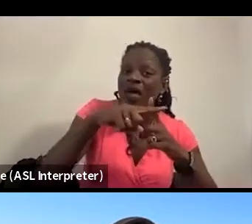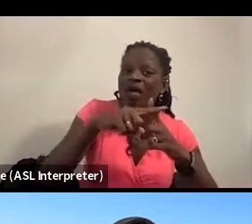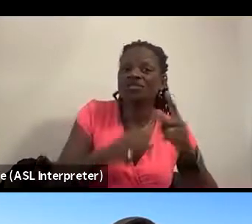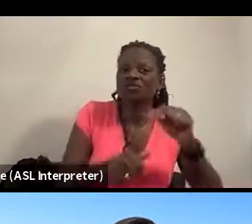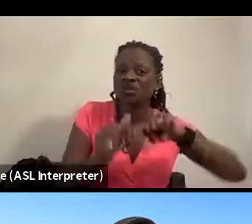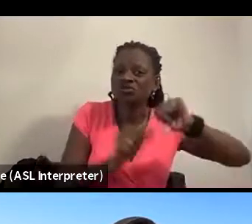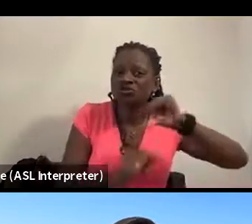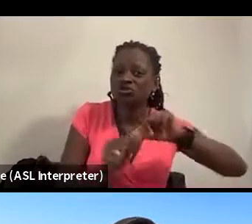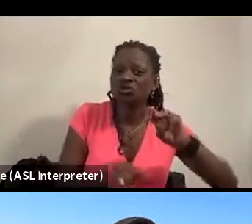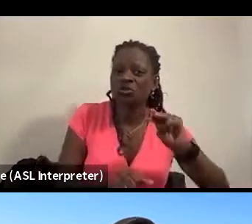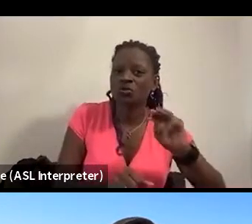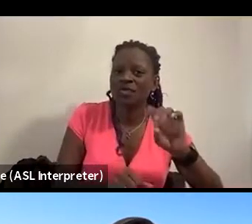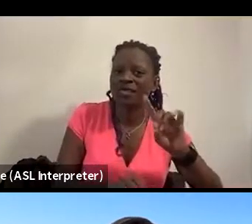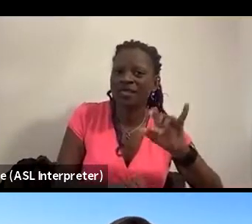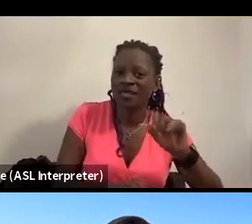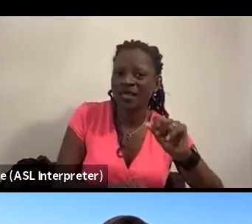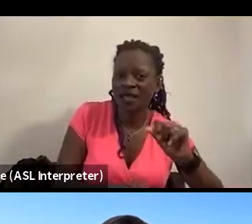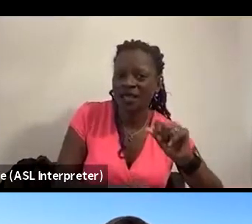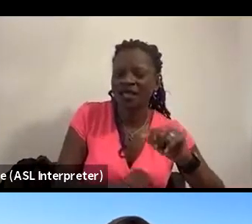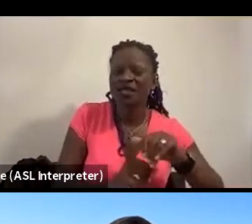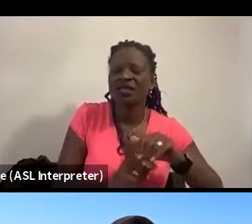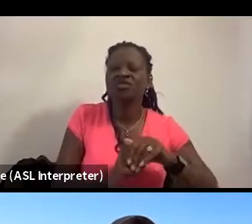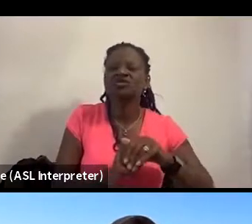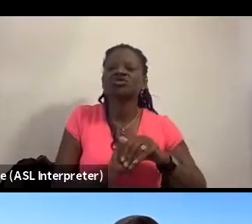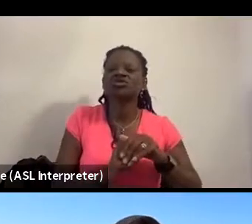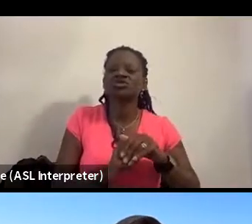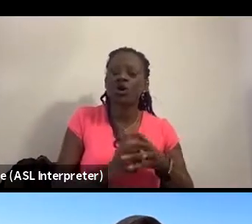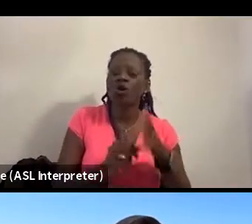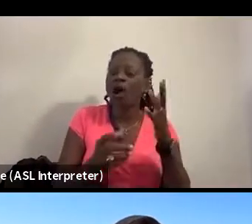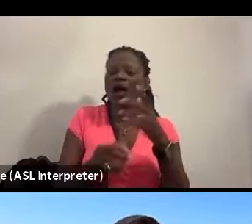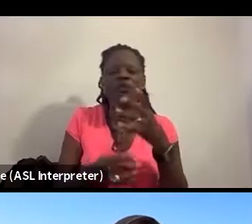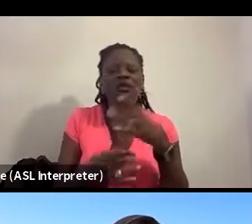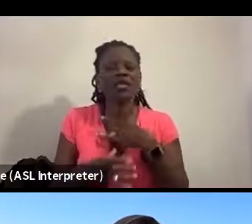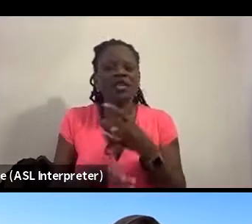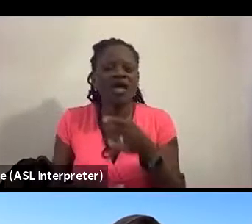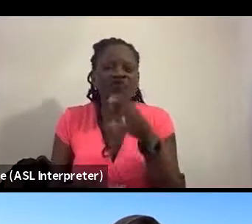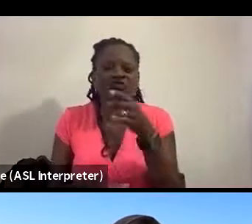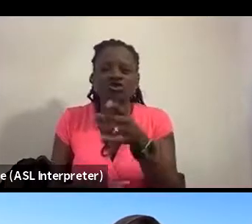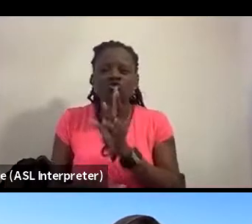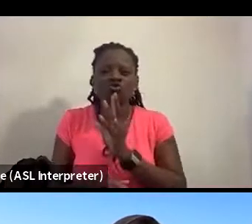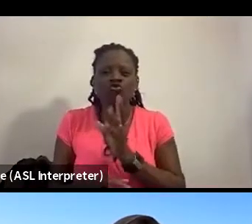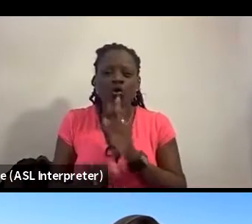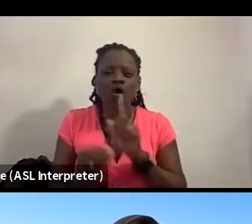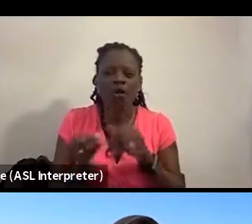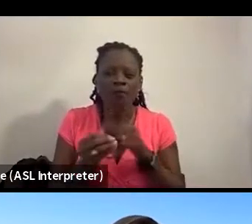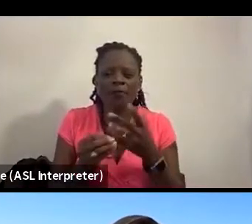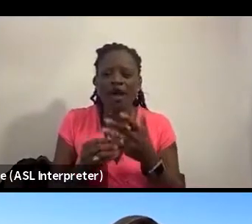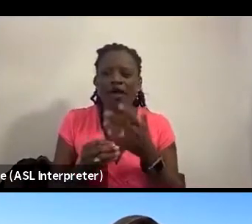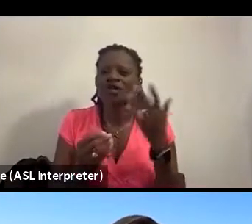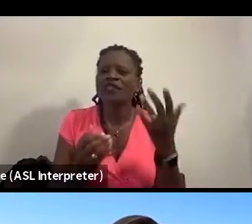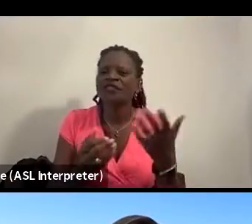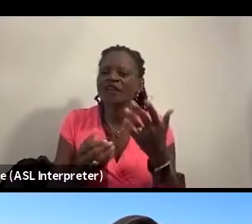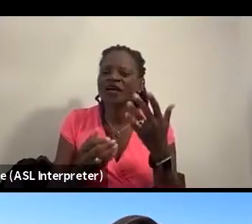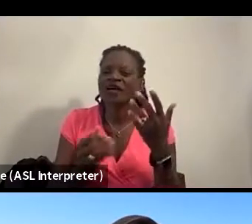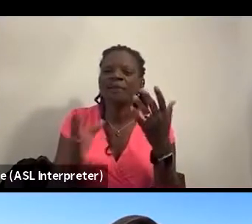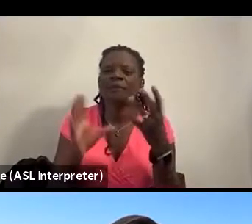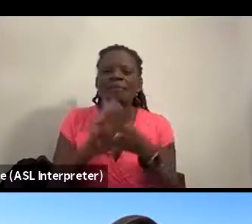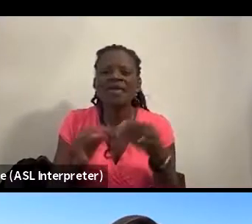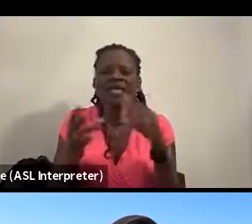How about a rapid fire through some of those myths? And hopefully you can dispel them with your with your background.